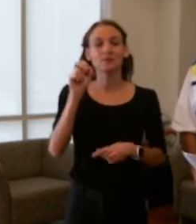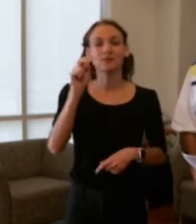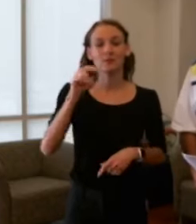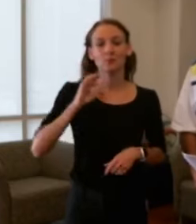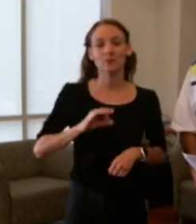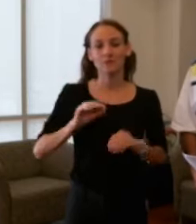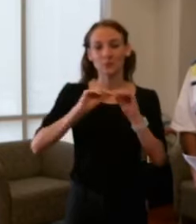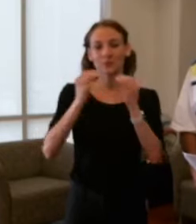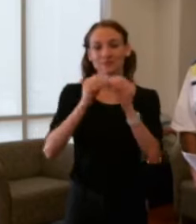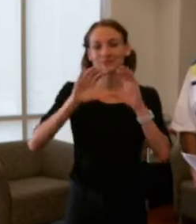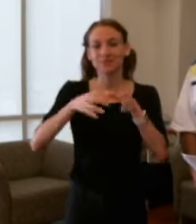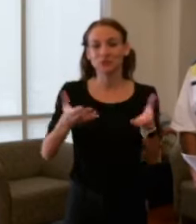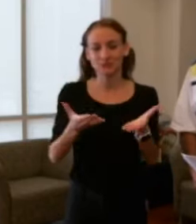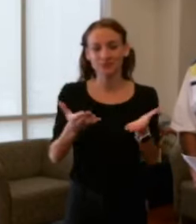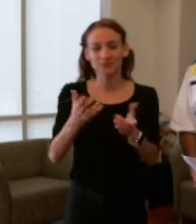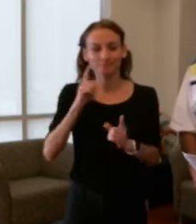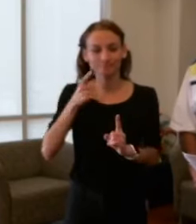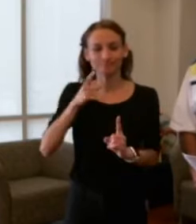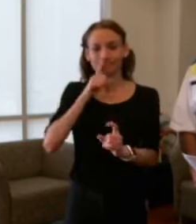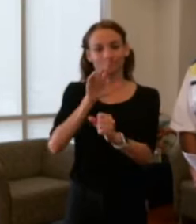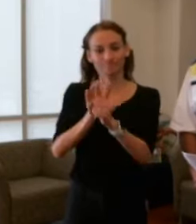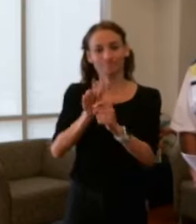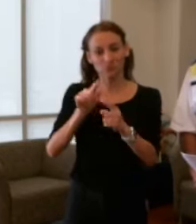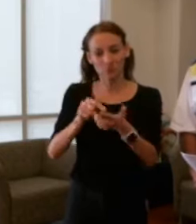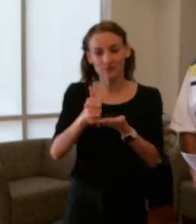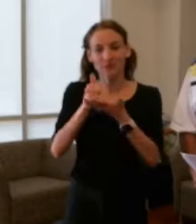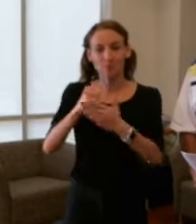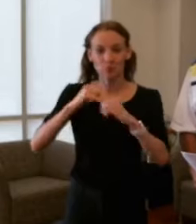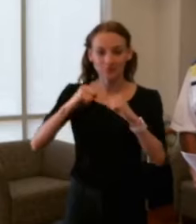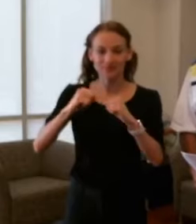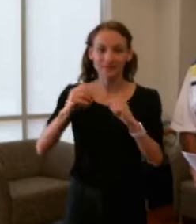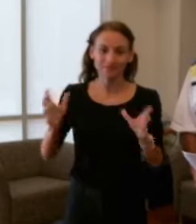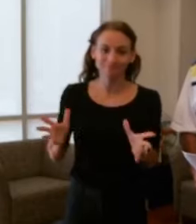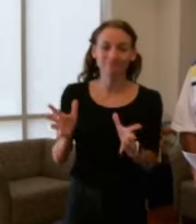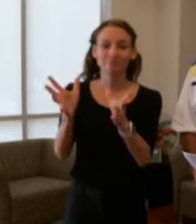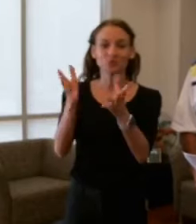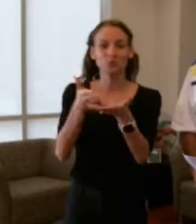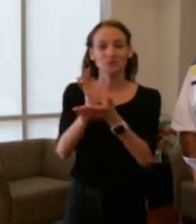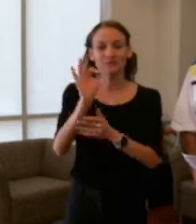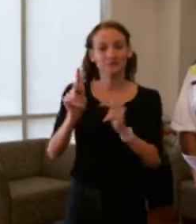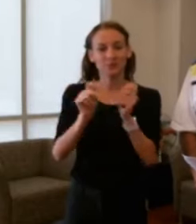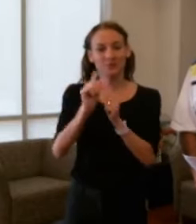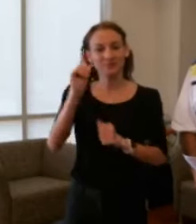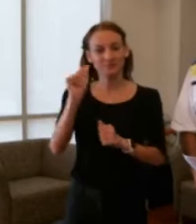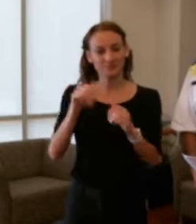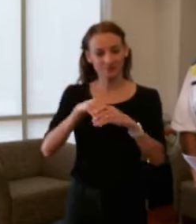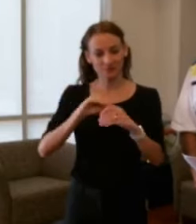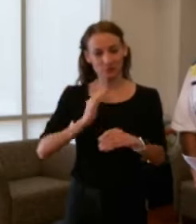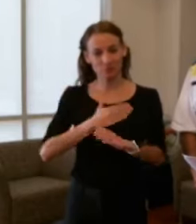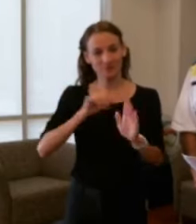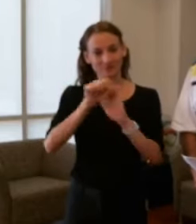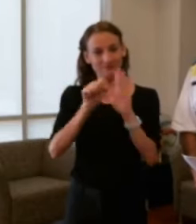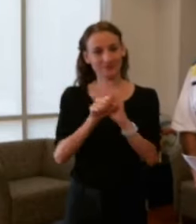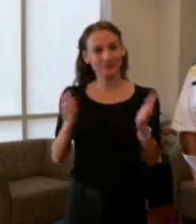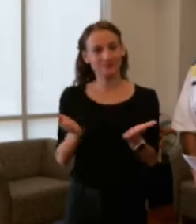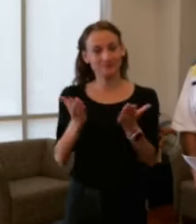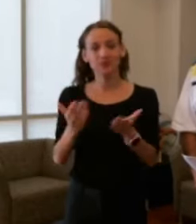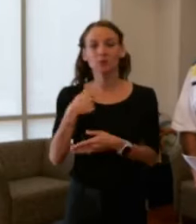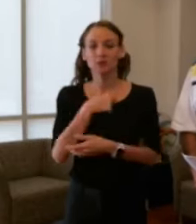devoted to protecting and advancing the rights of people with disabilities in our great state. We do advocacy work in a number of areas,